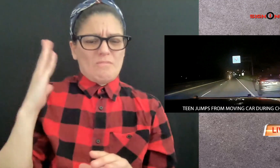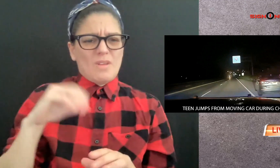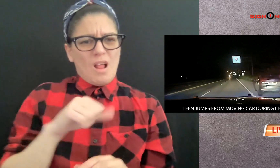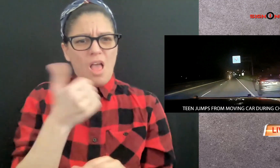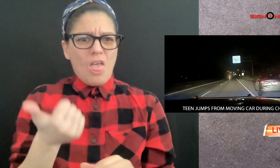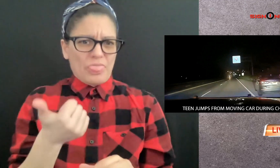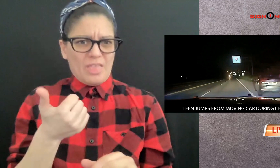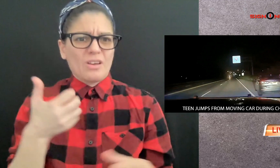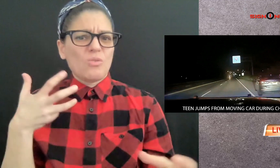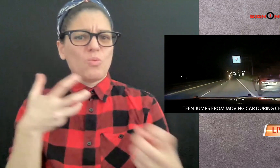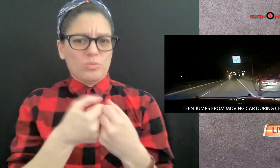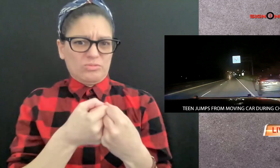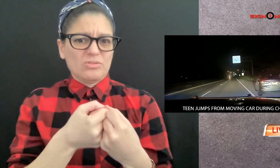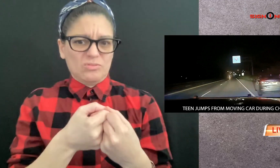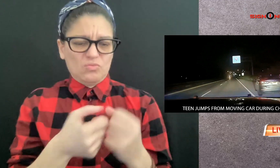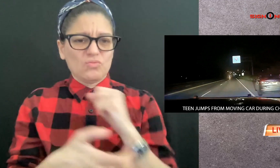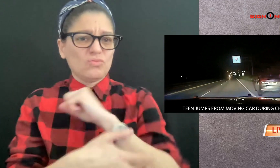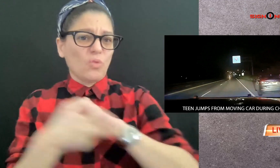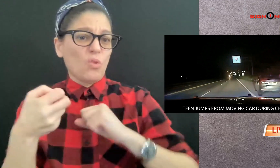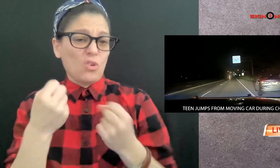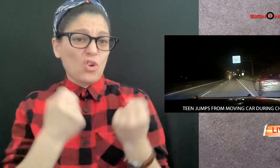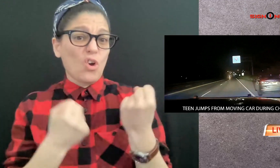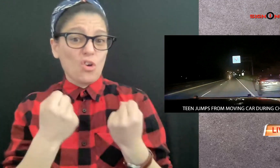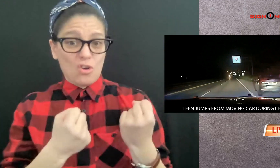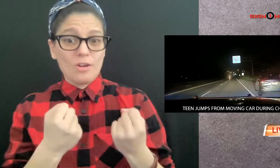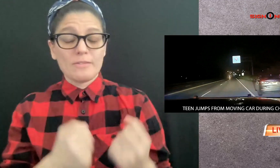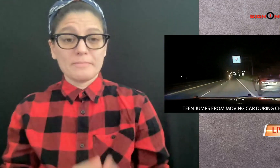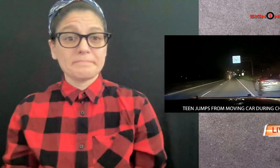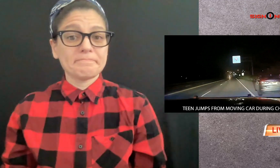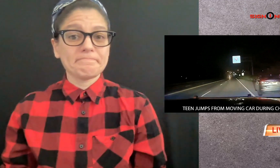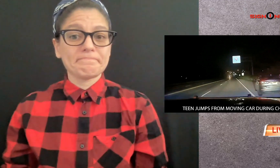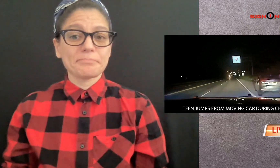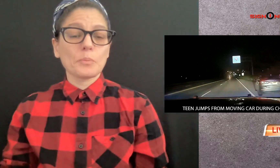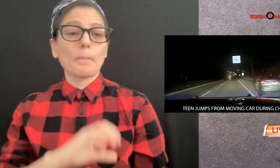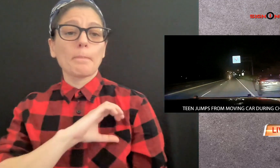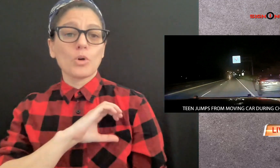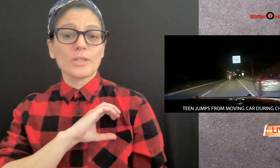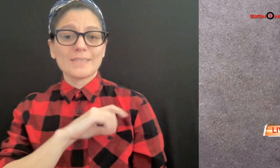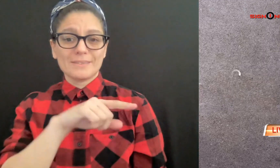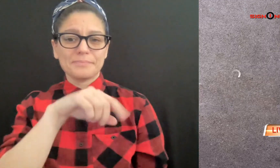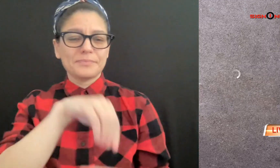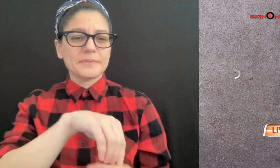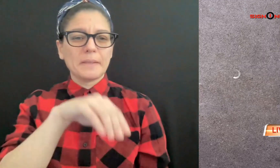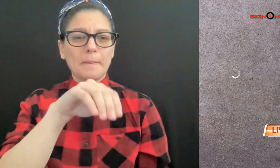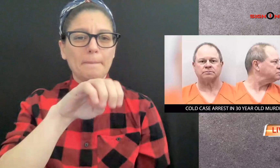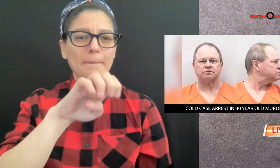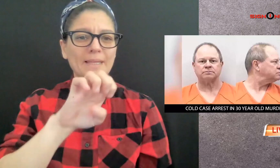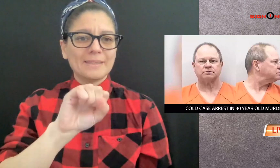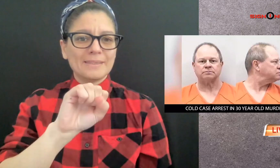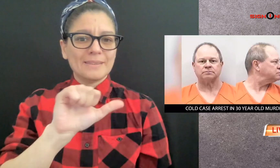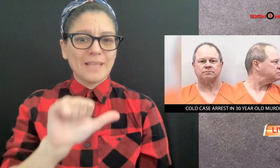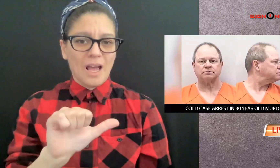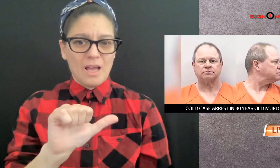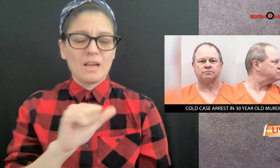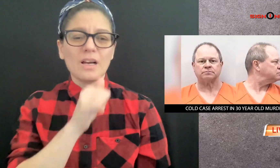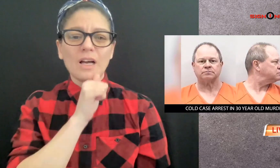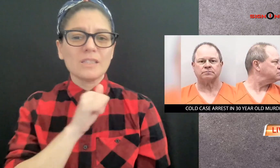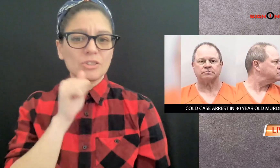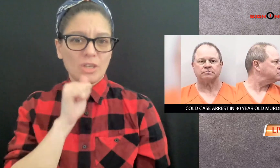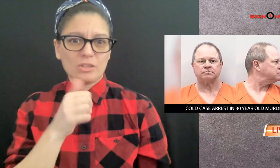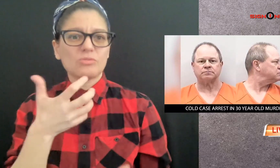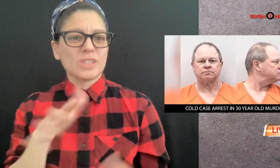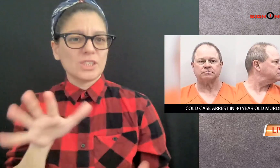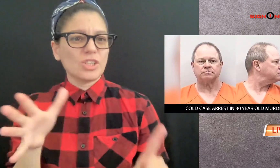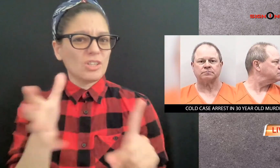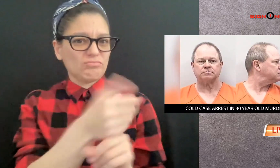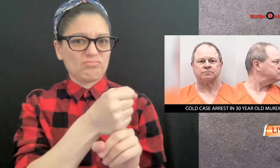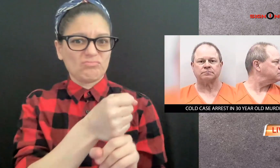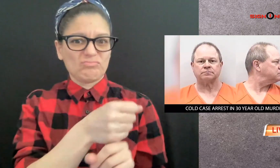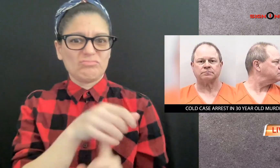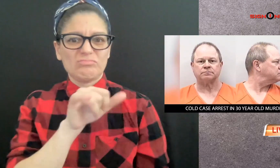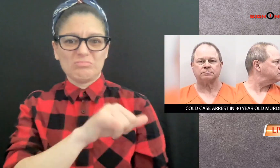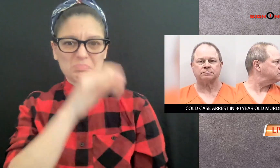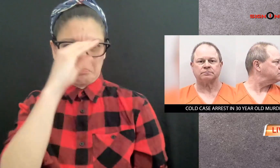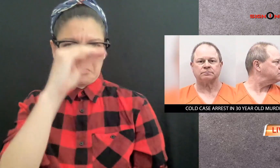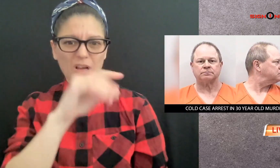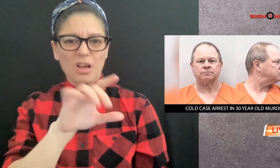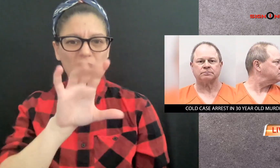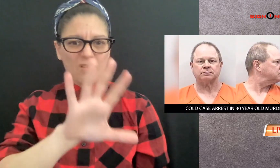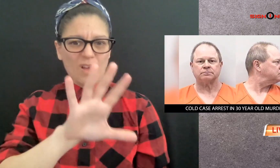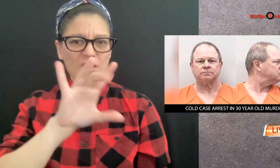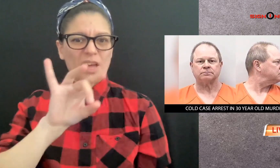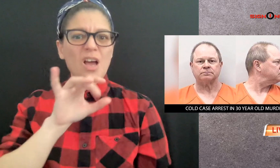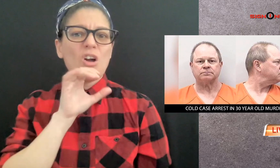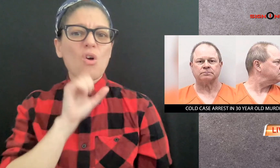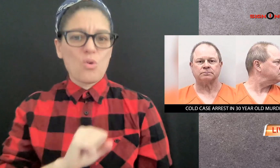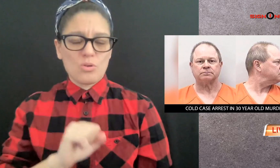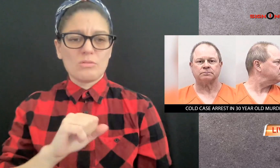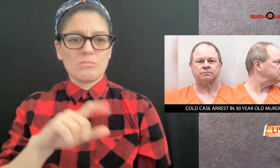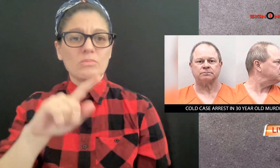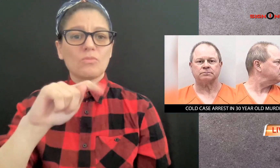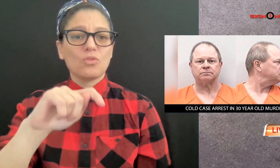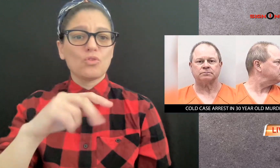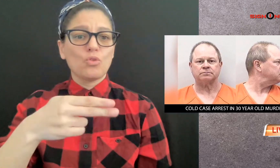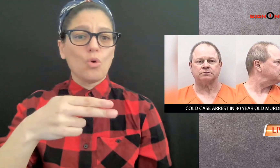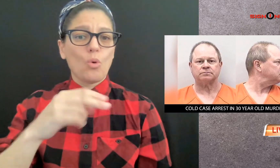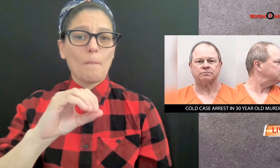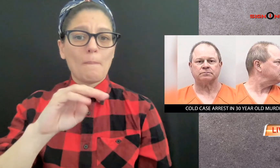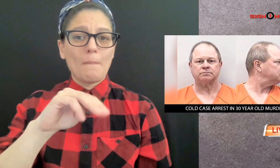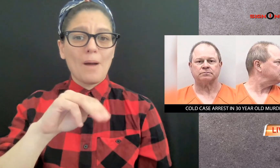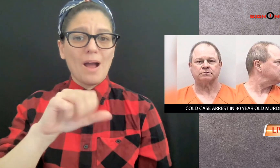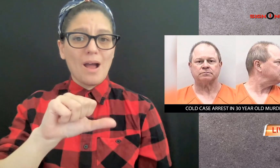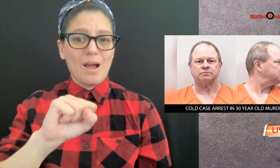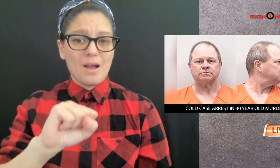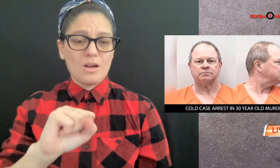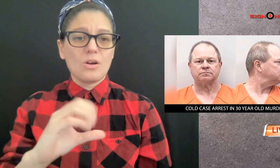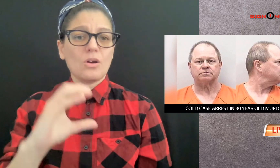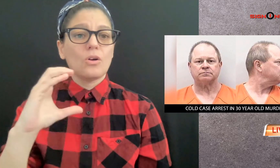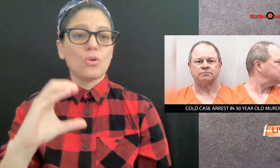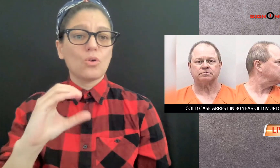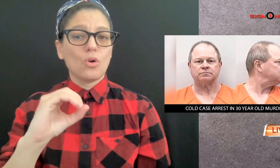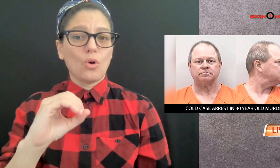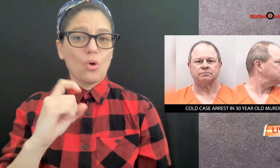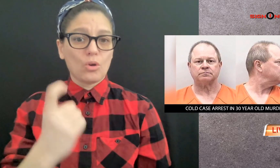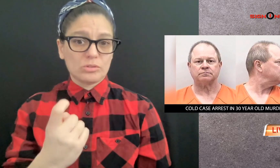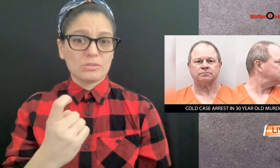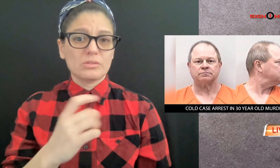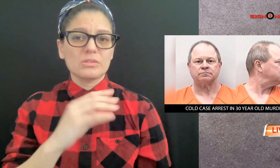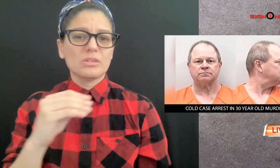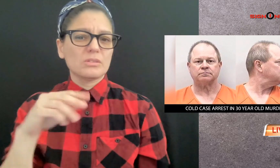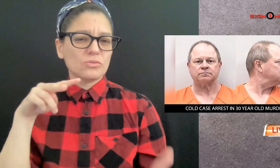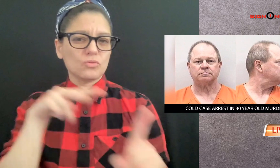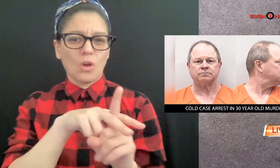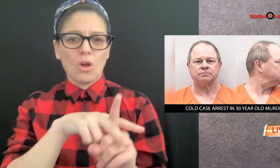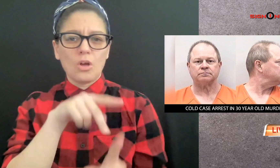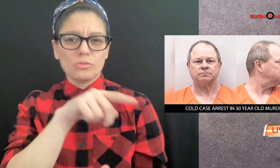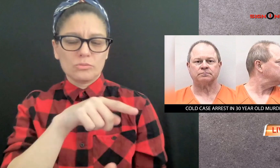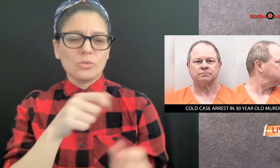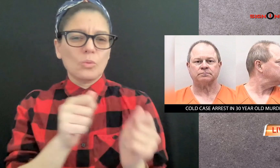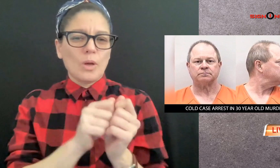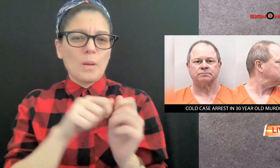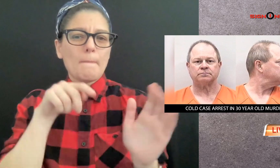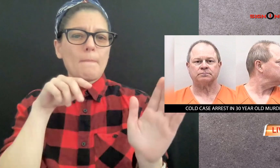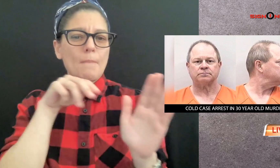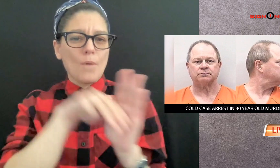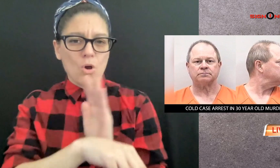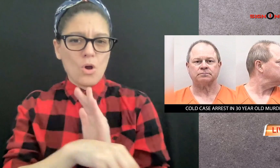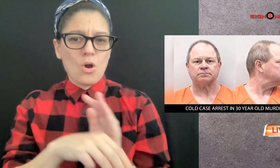in a stolen car police in Mesa Arizona arrested 58-year-old Thomas Cox and charged him with murder